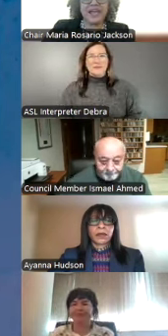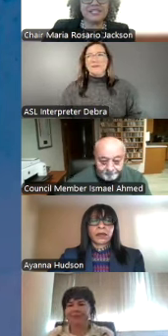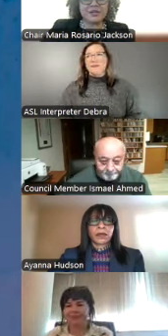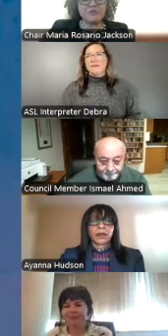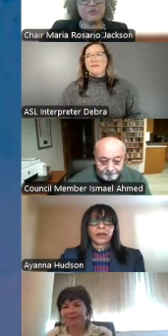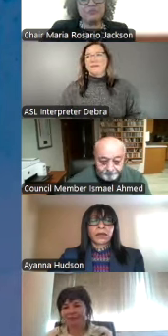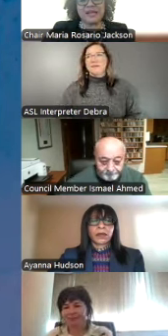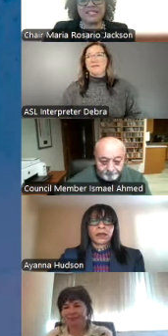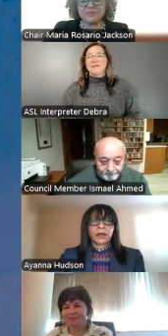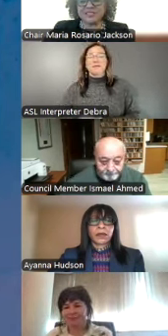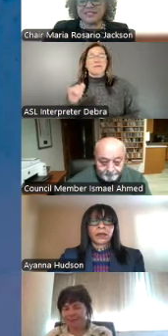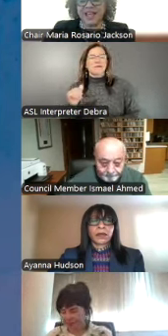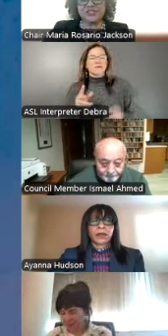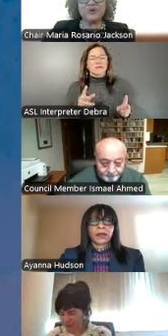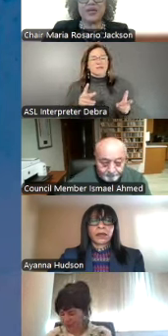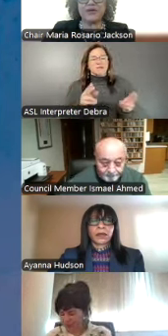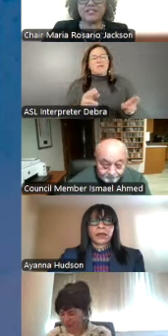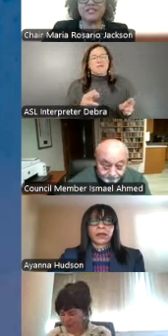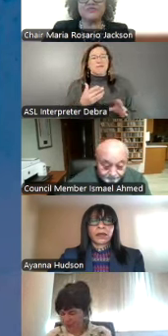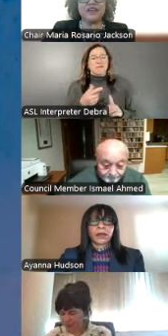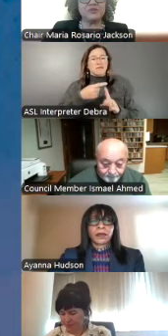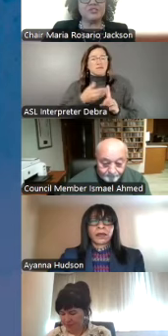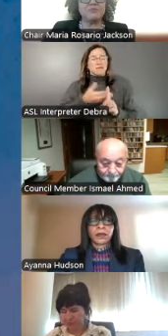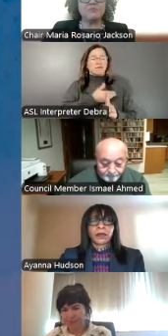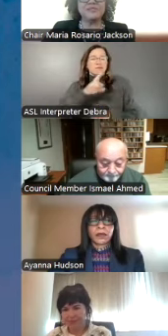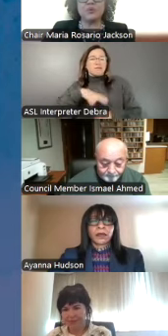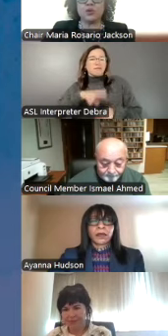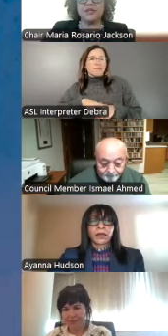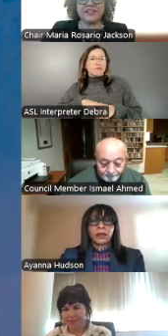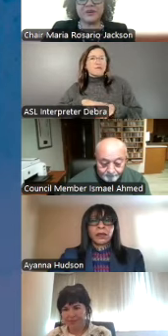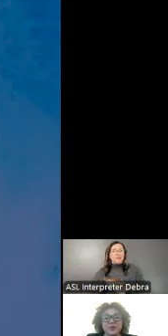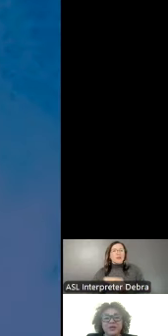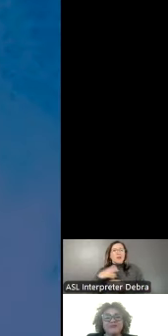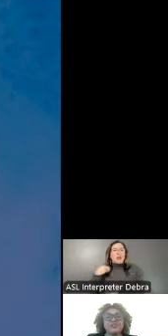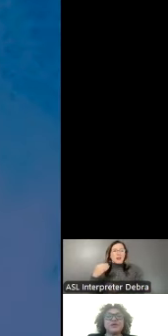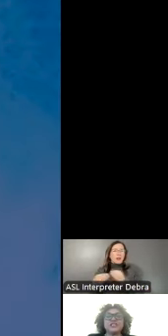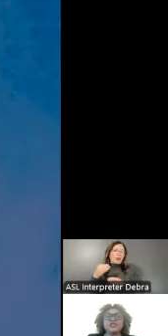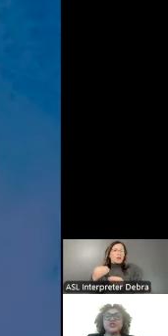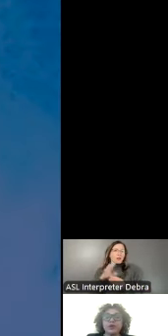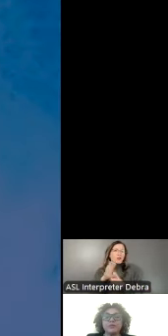an excerpt from last month's National Heritage Fellowships Award Ceremony featuring Detroit